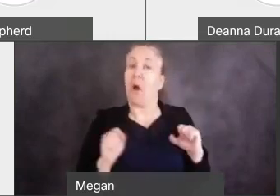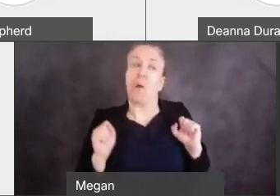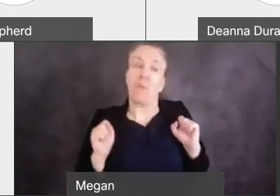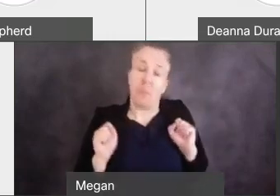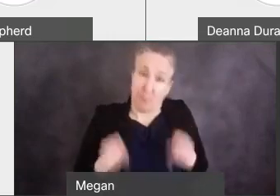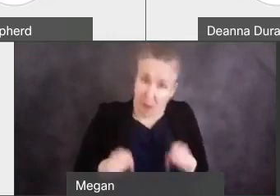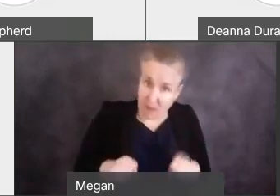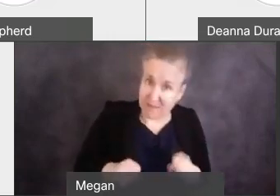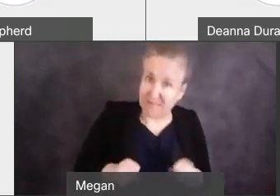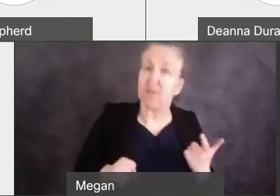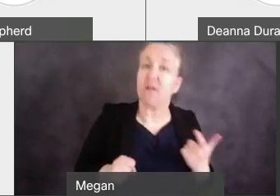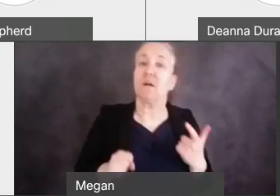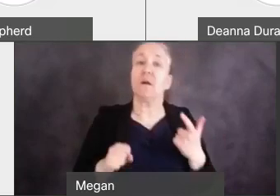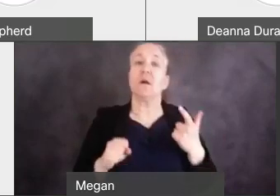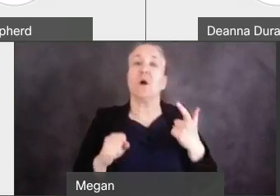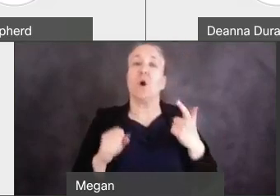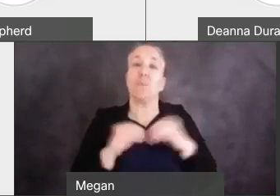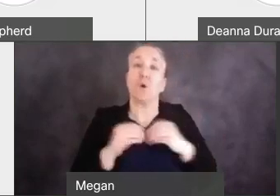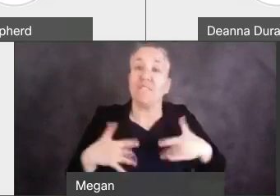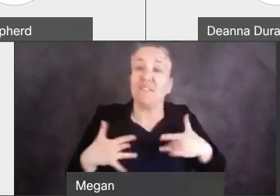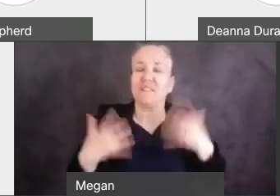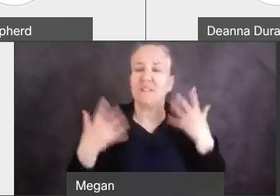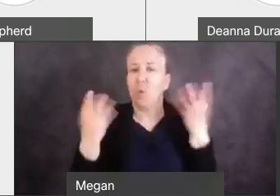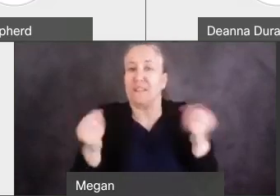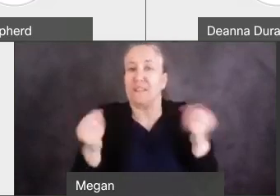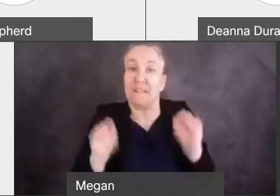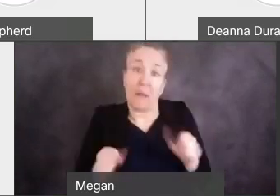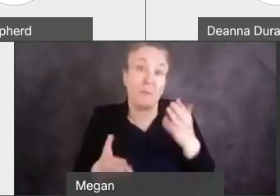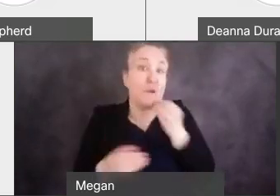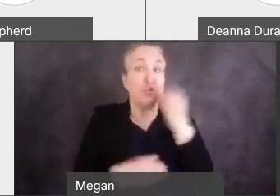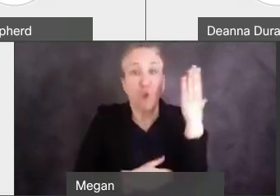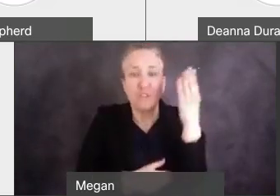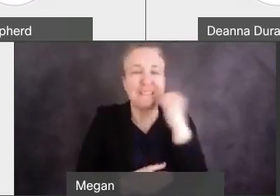more things outdoors, maybe they can move lunchtime outdoors, do some things like